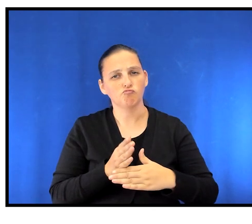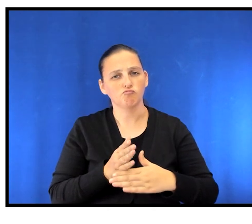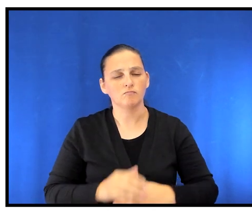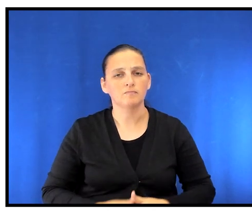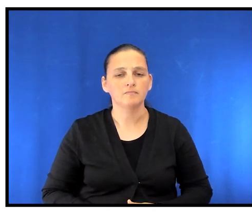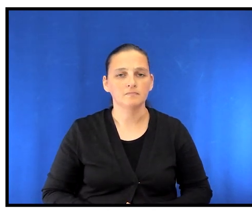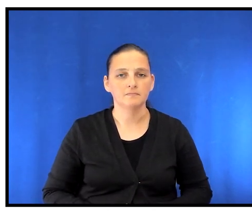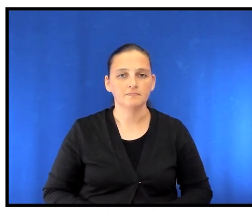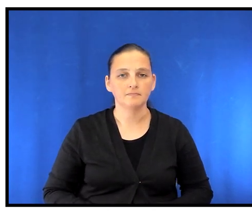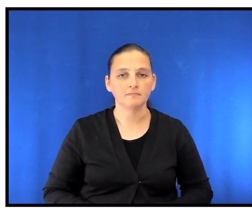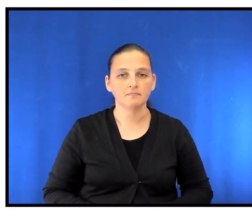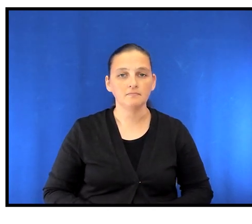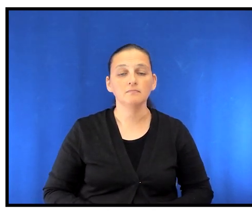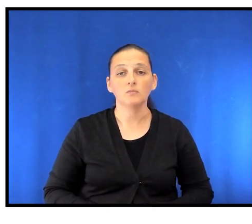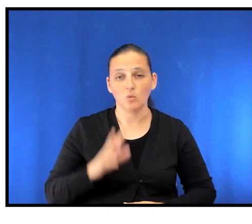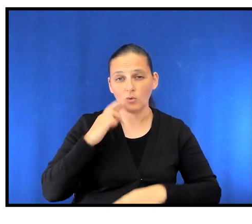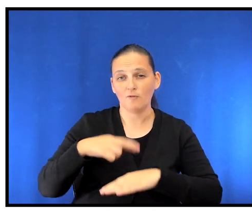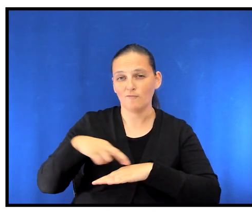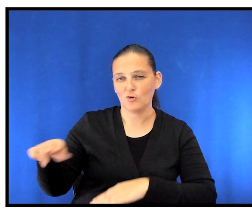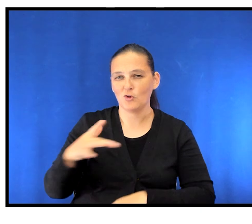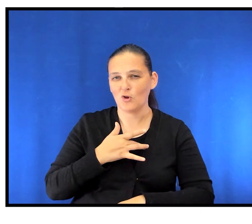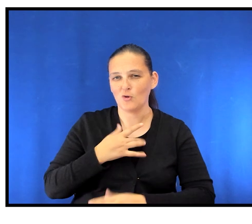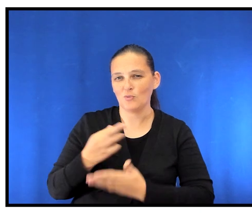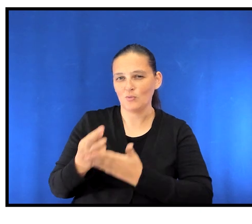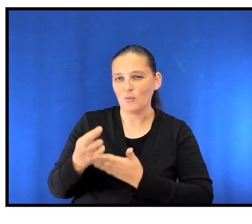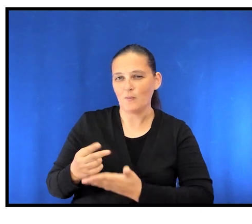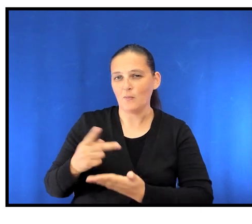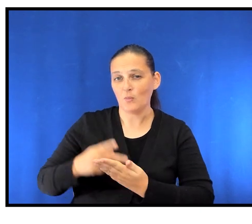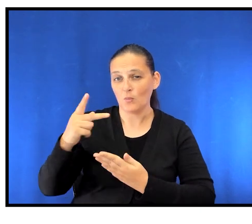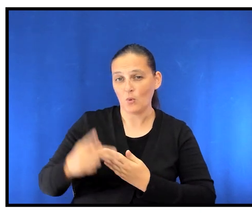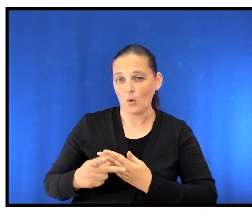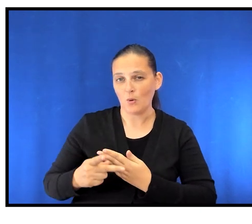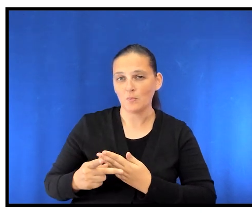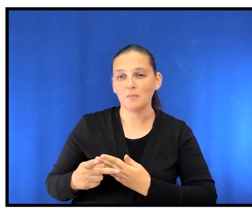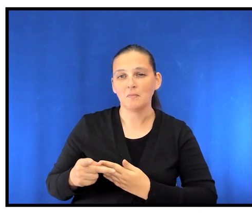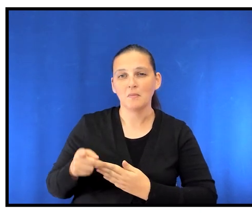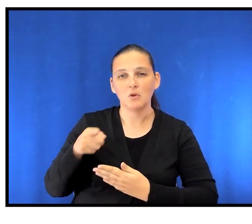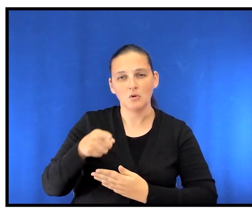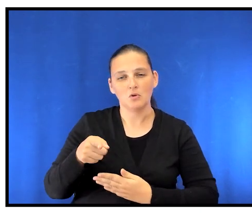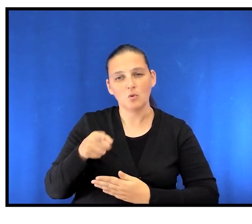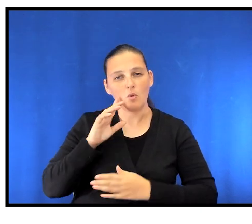You will be referred to a cardiac rehabilitation program where you will exercise in a monitored setting.